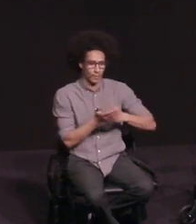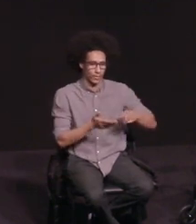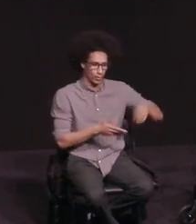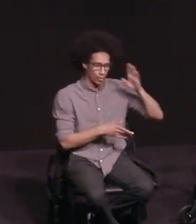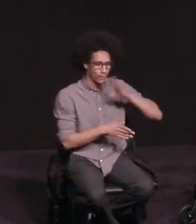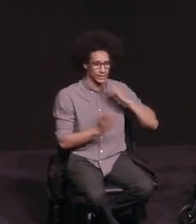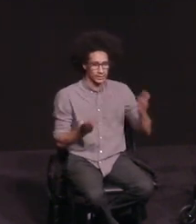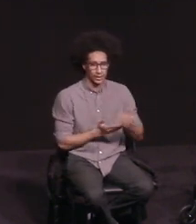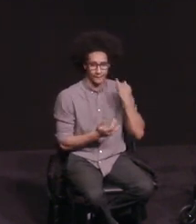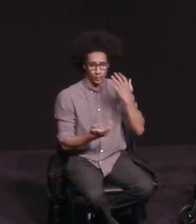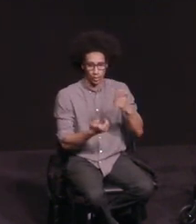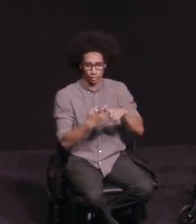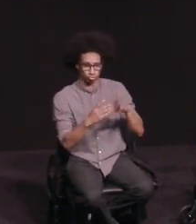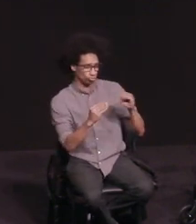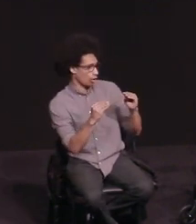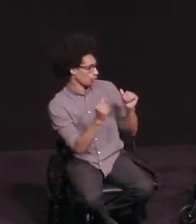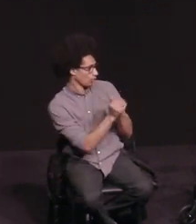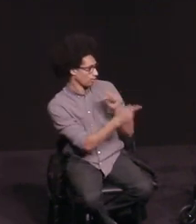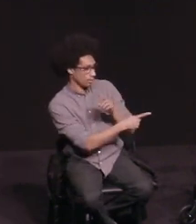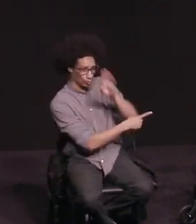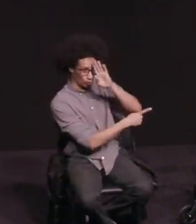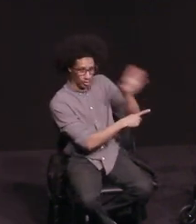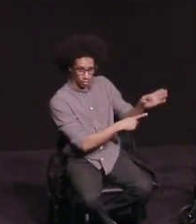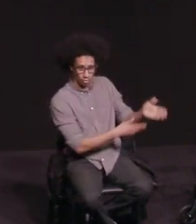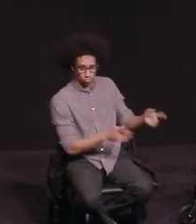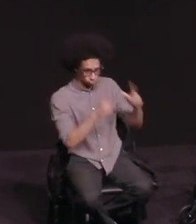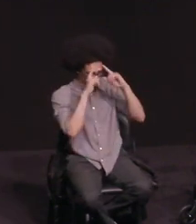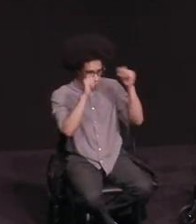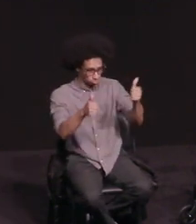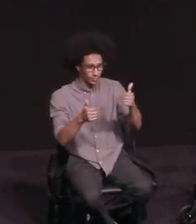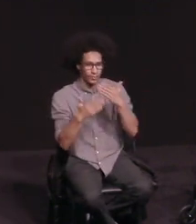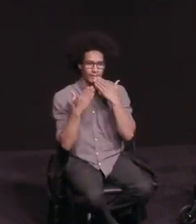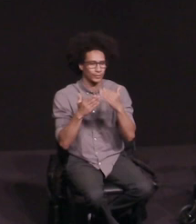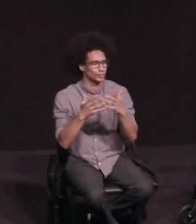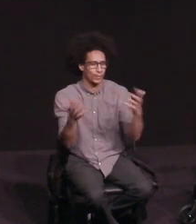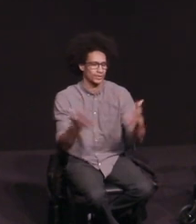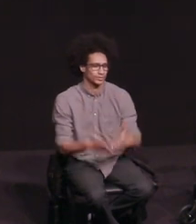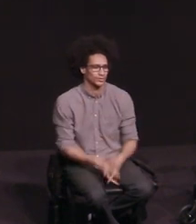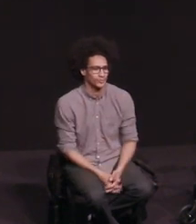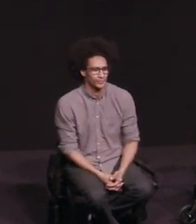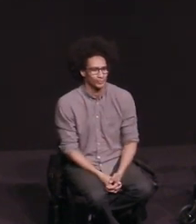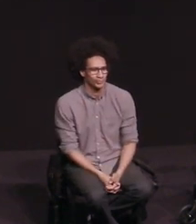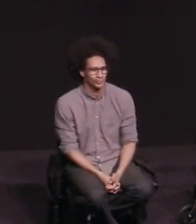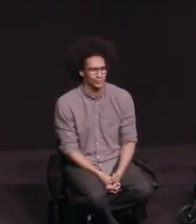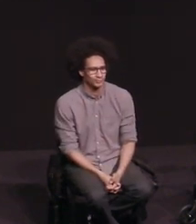want to talk to them directly, and thank you so much.